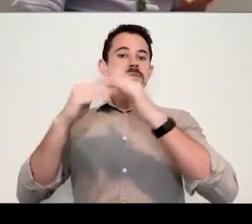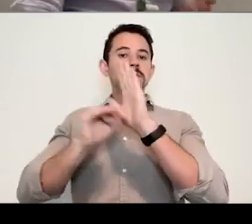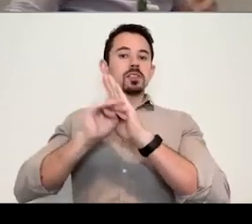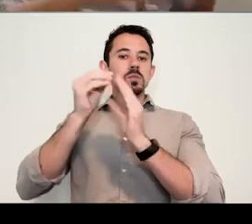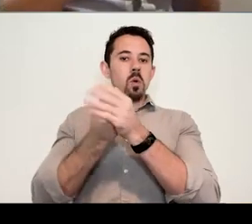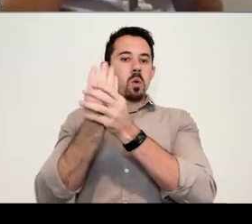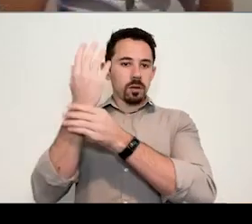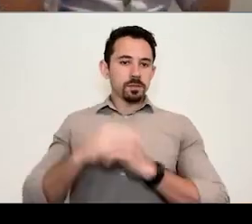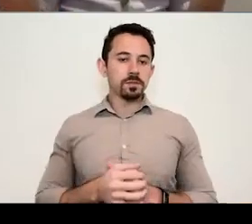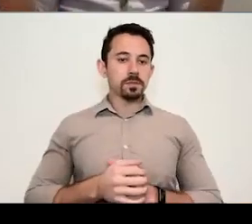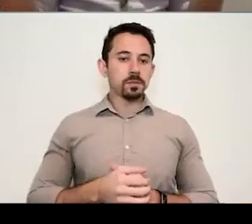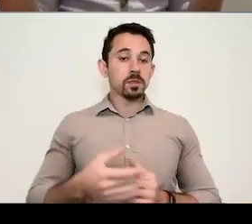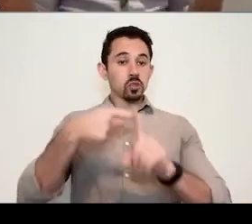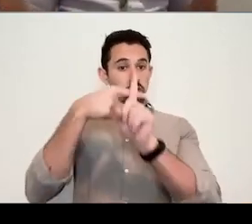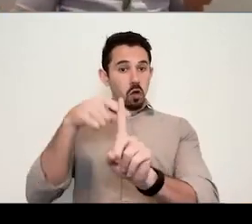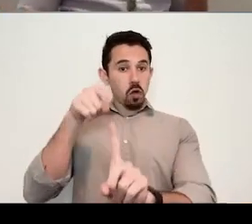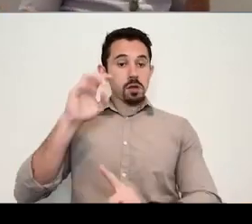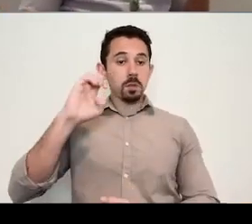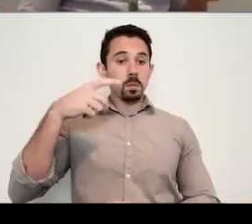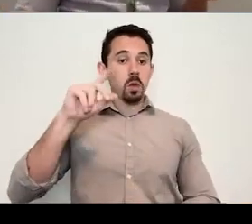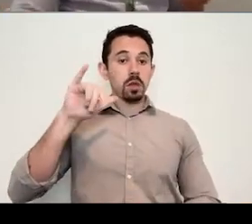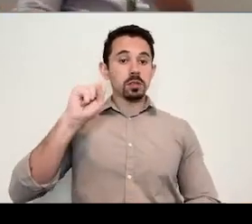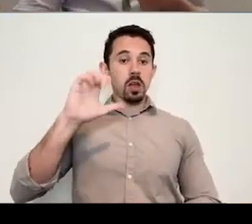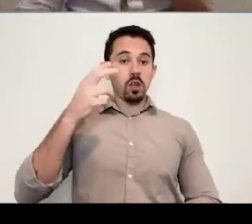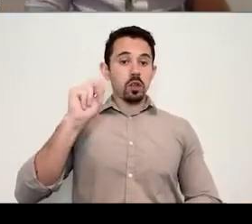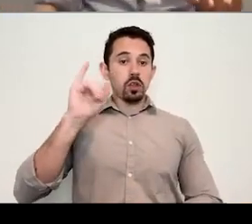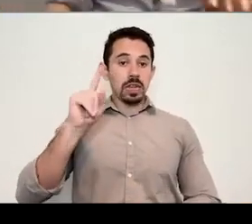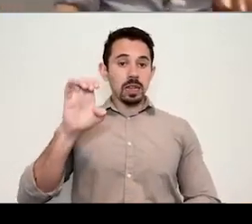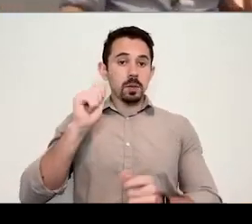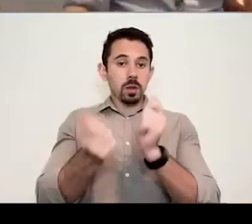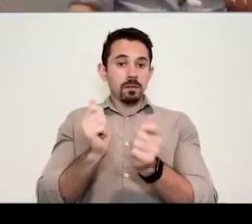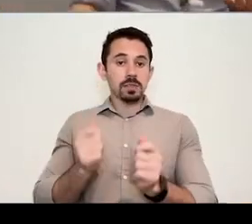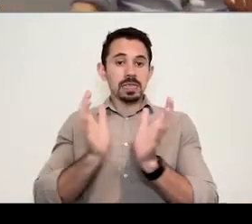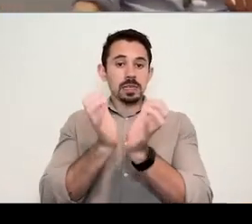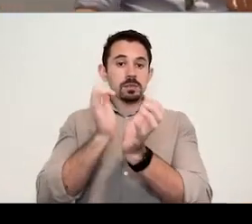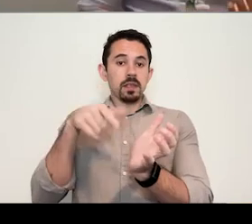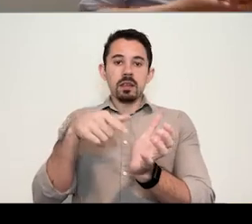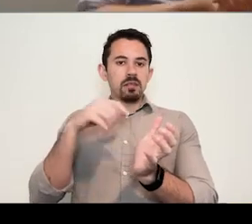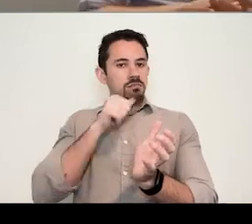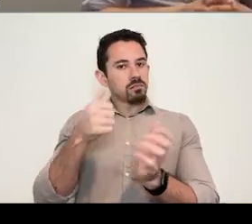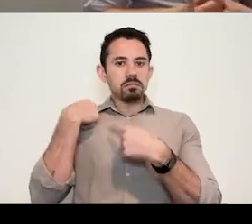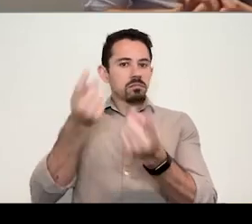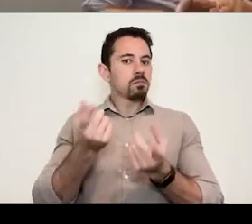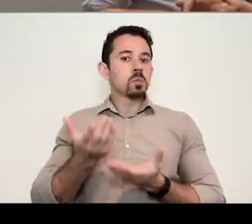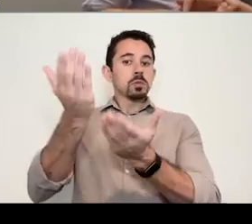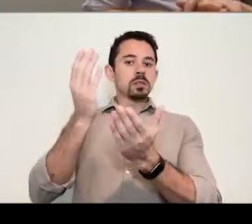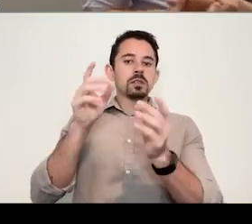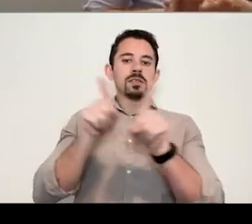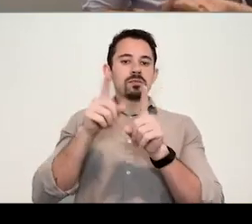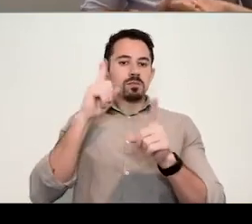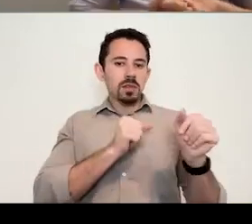involved in biofilm maturation. Targeting an exopolysaccharide modification enzyme has not been